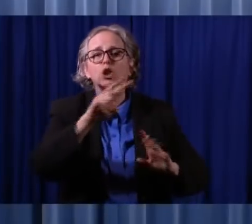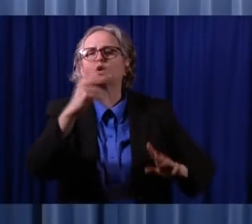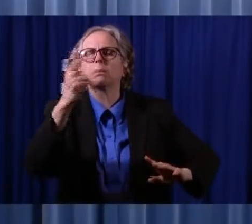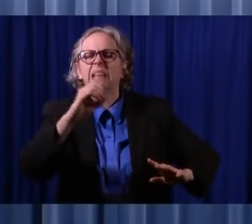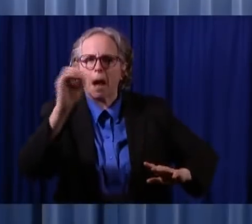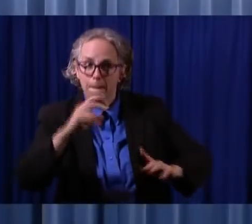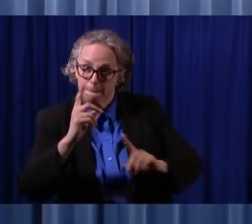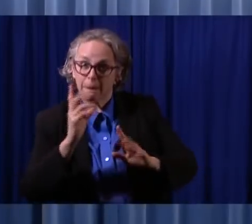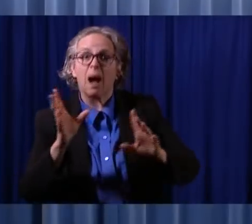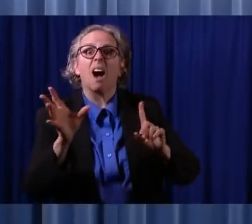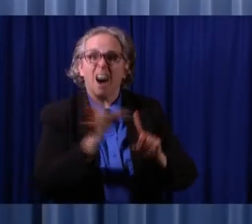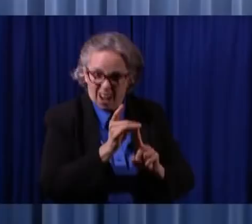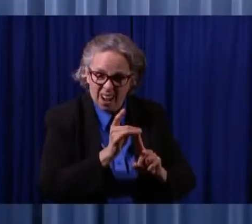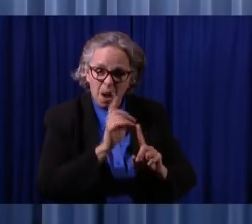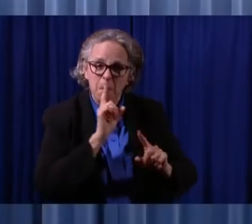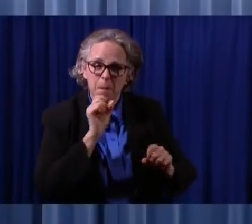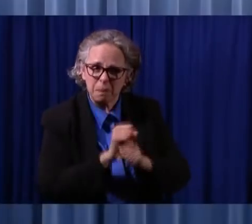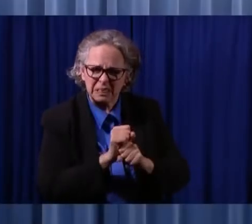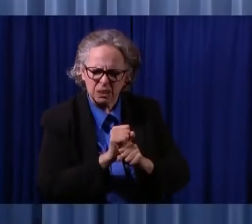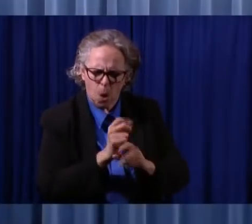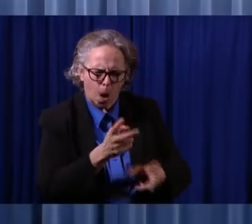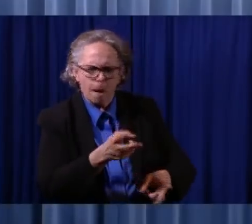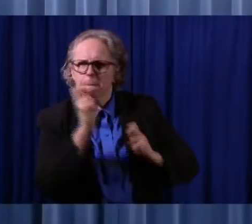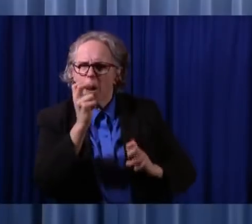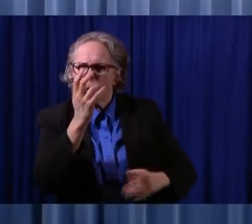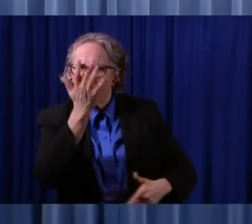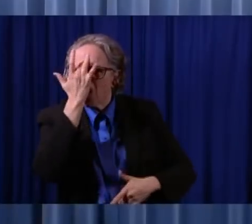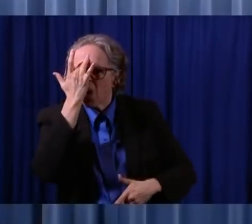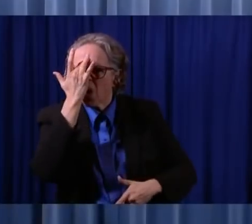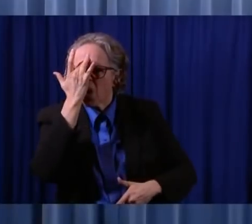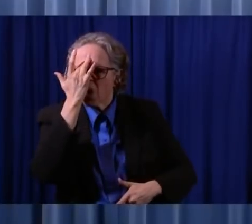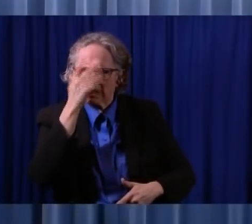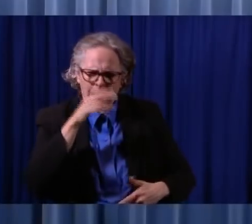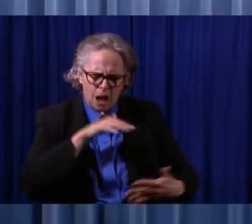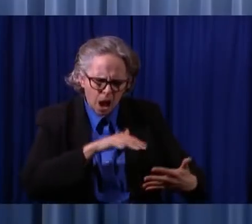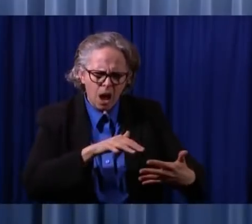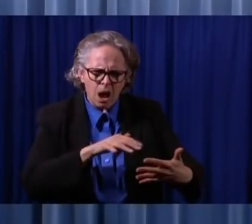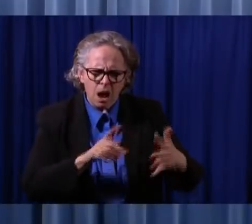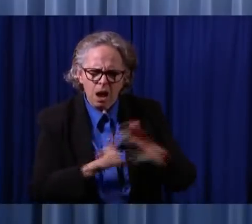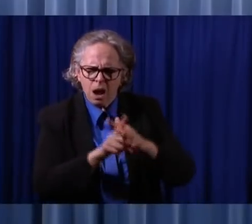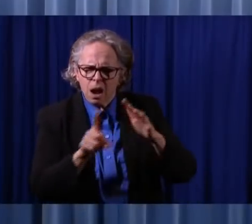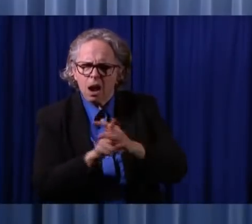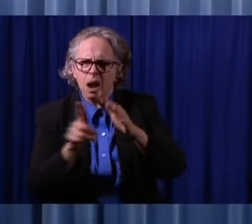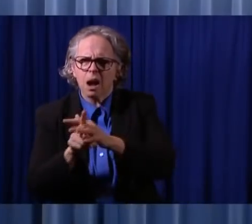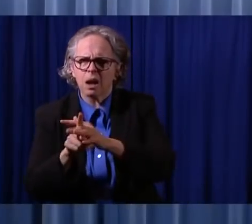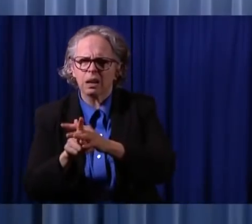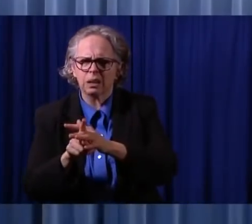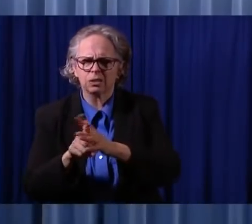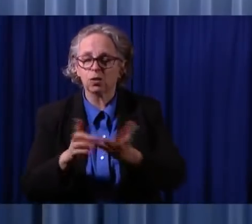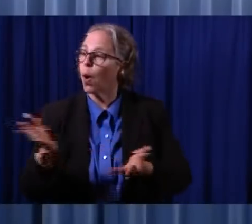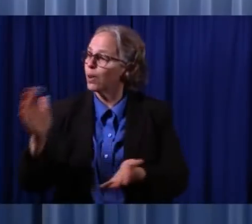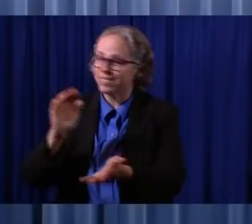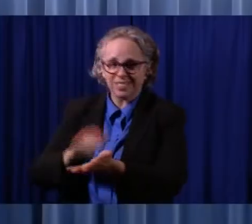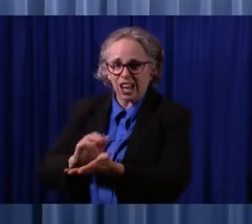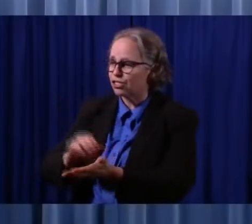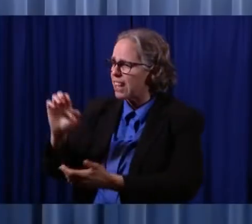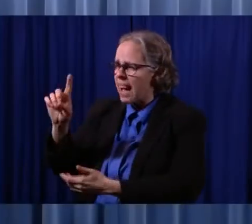ONE OR 2% OF CHILDREN WERE TESTING POSITIVE FOR CORONAVIRUS THERE.